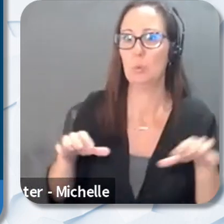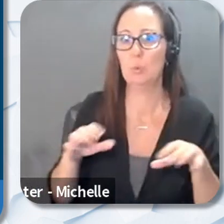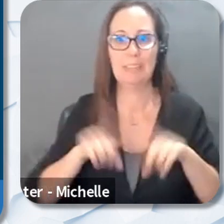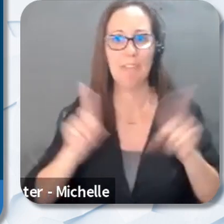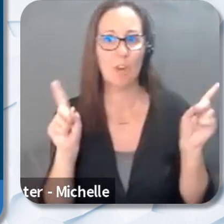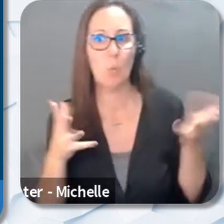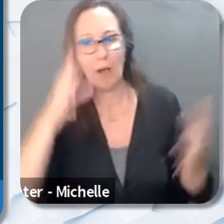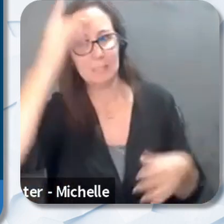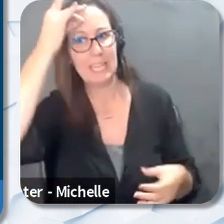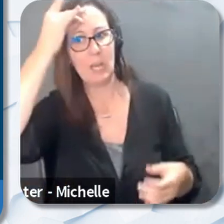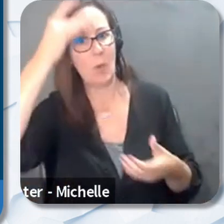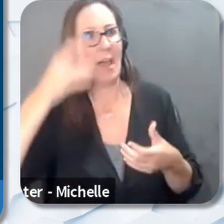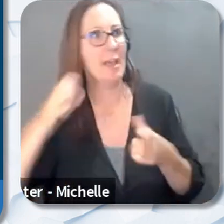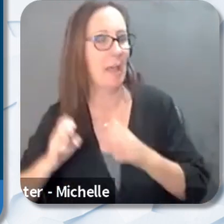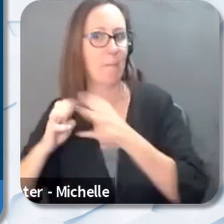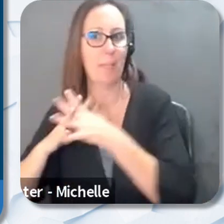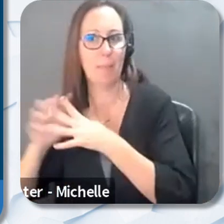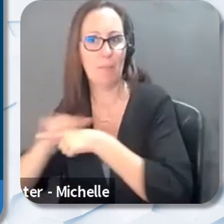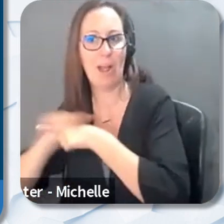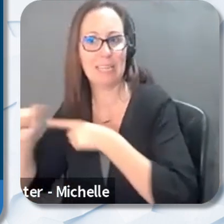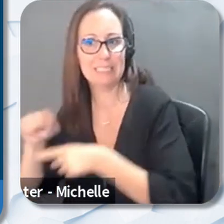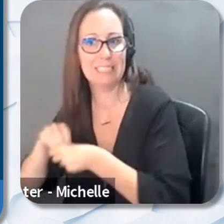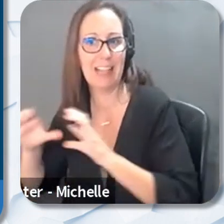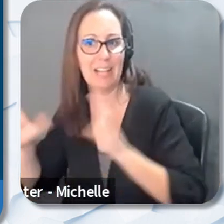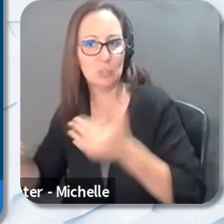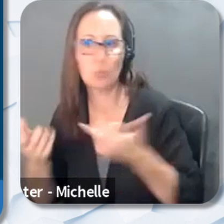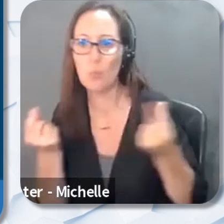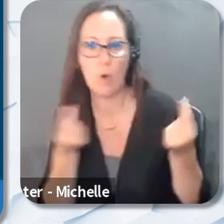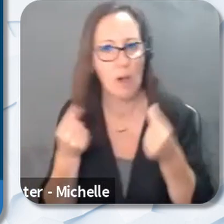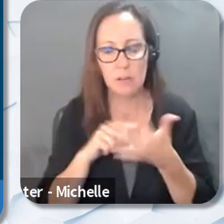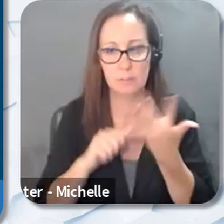they take away what did they want to implement in their classrooms and I think that that went